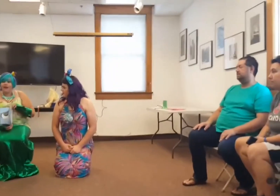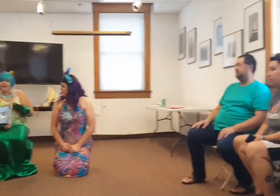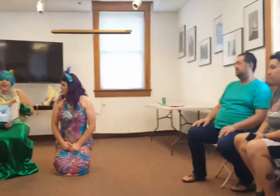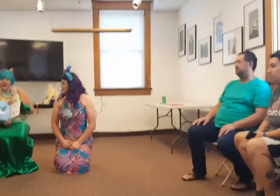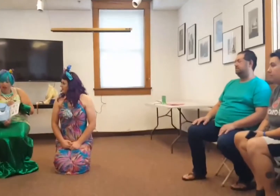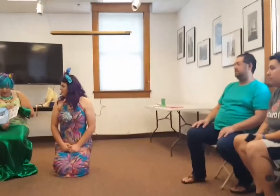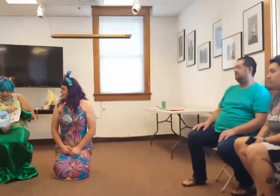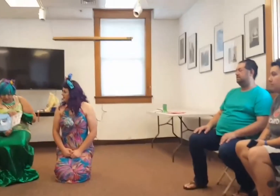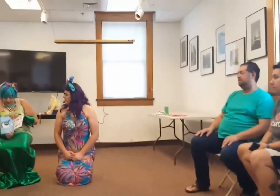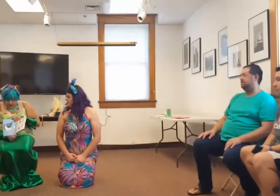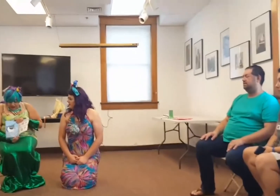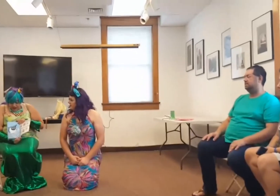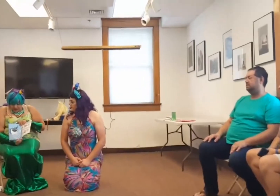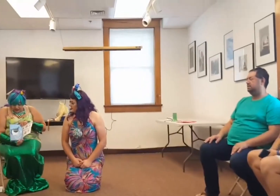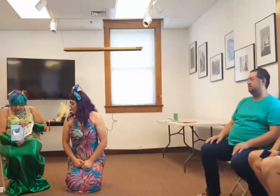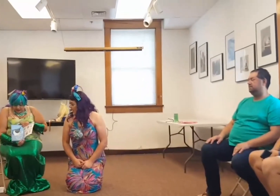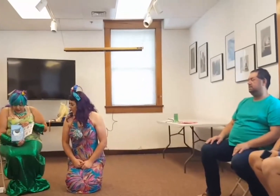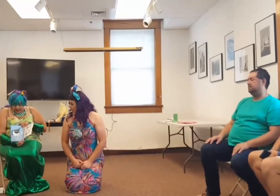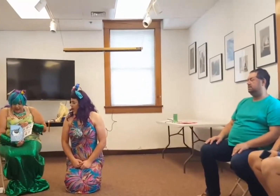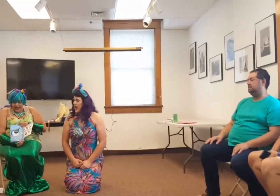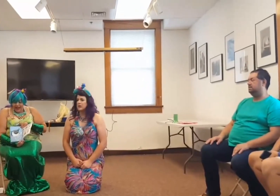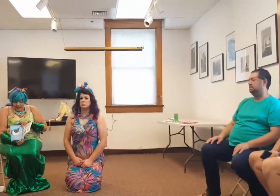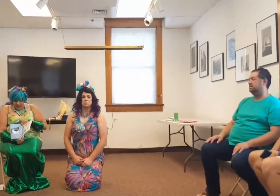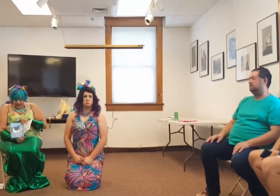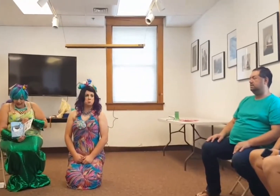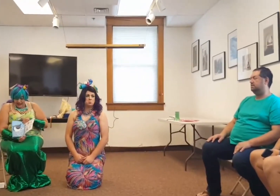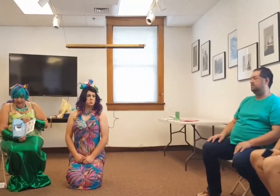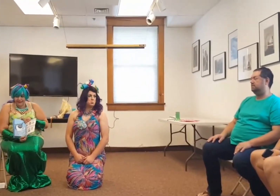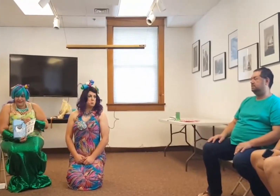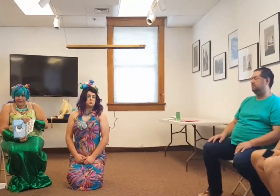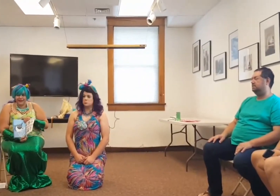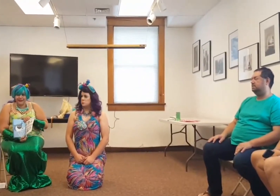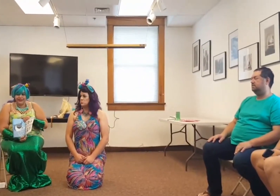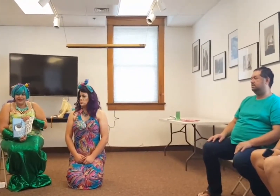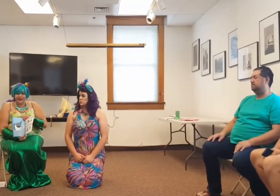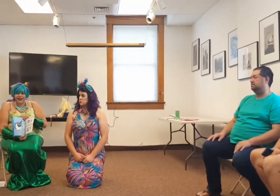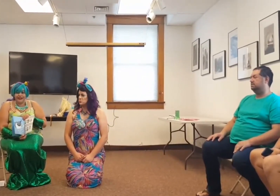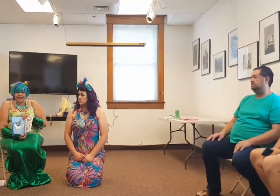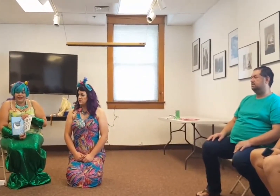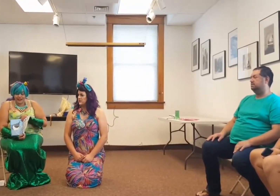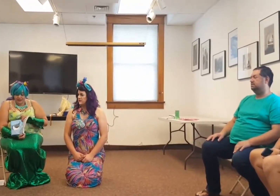They caught some fish! Yum! They're not hungry anymore!